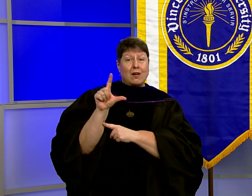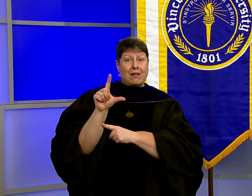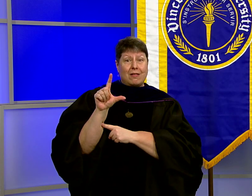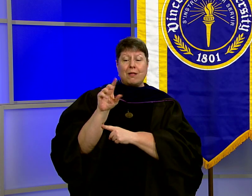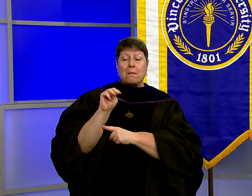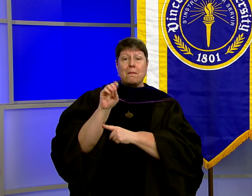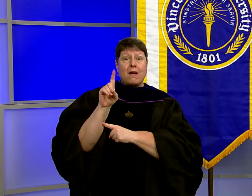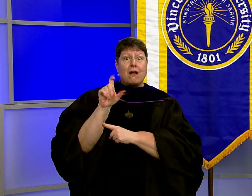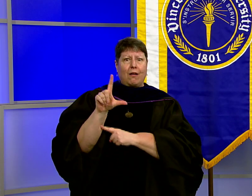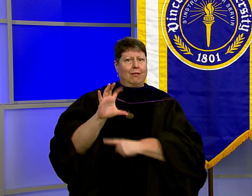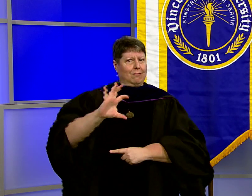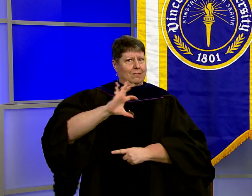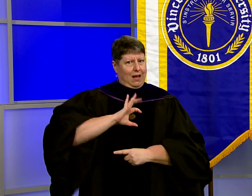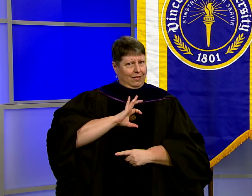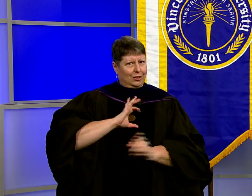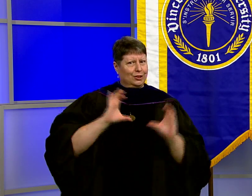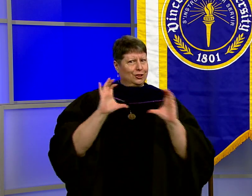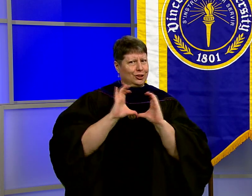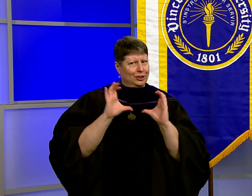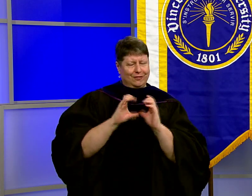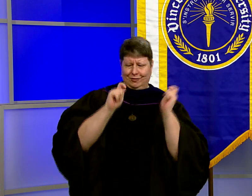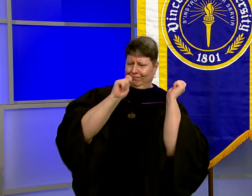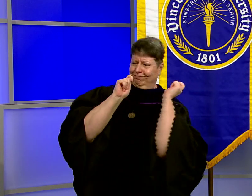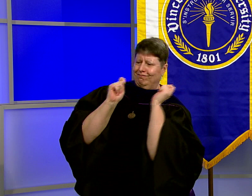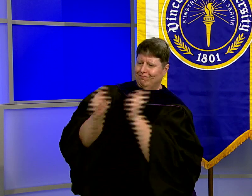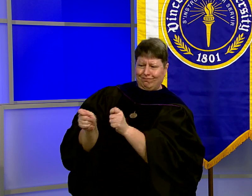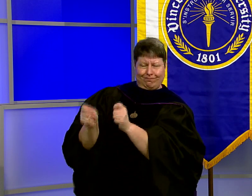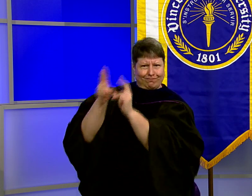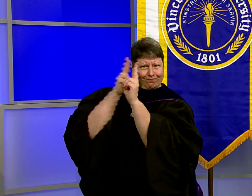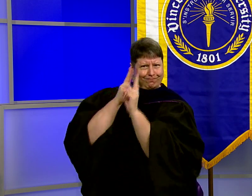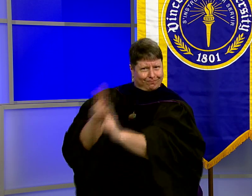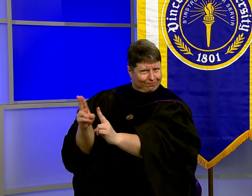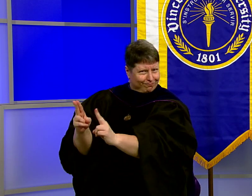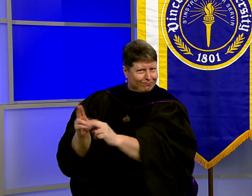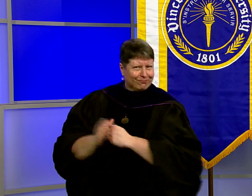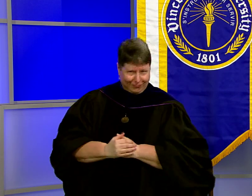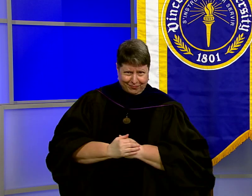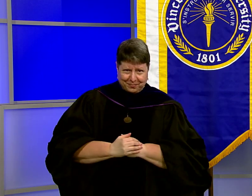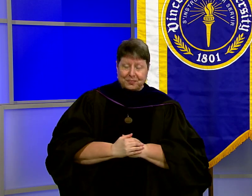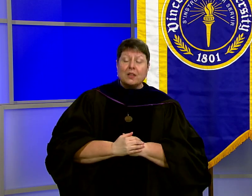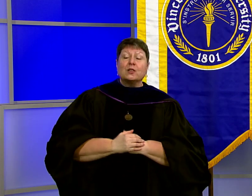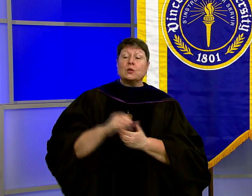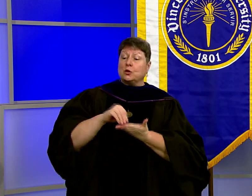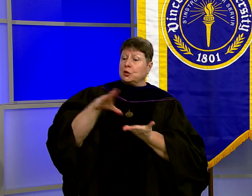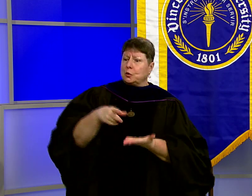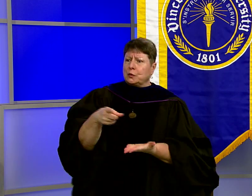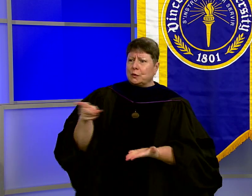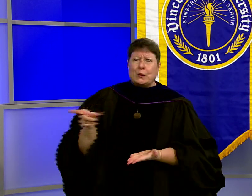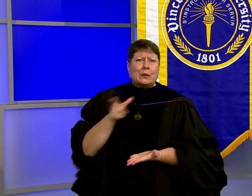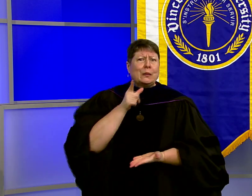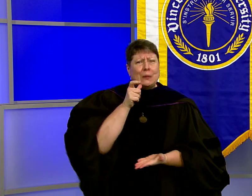they all will receive an alice cogswell medal and certificate they are